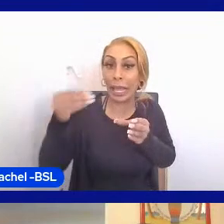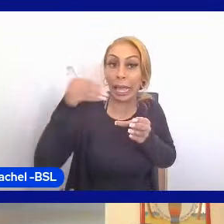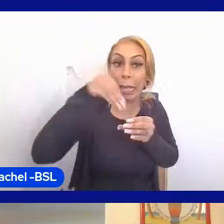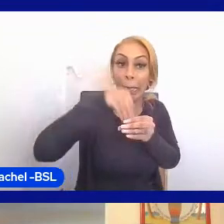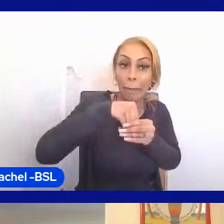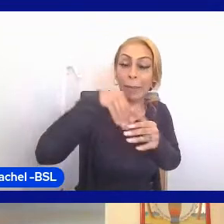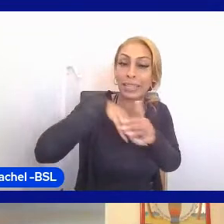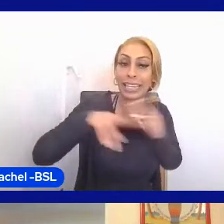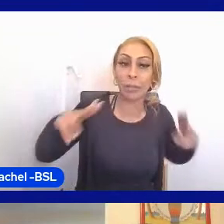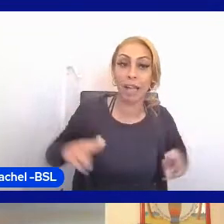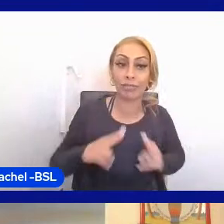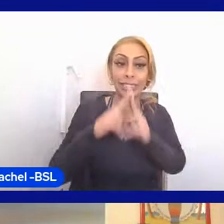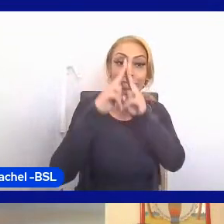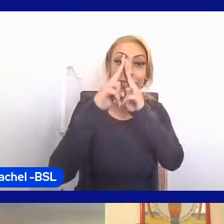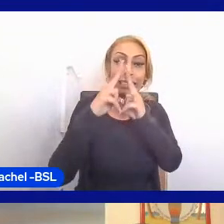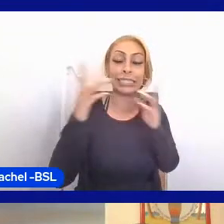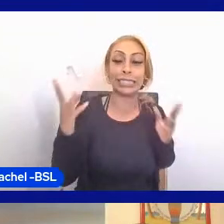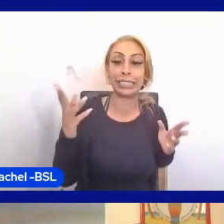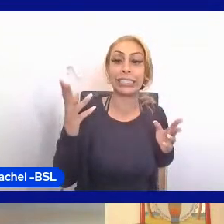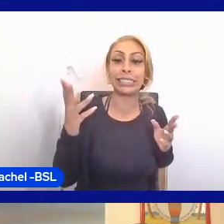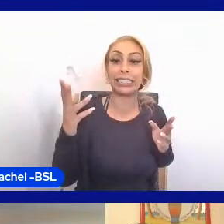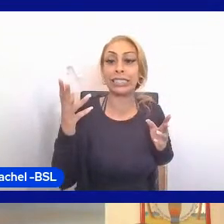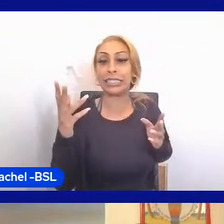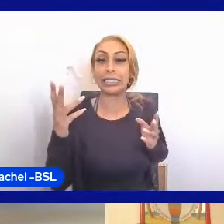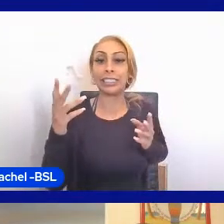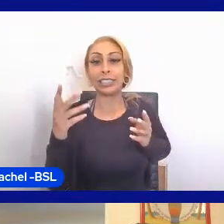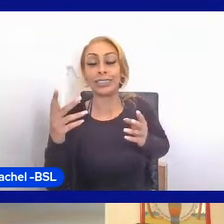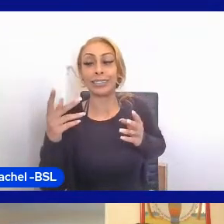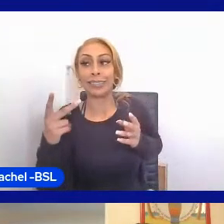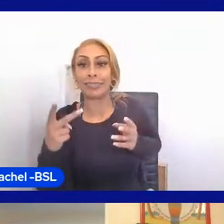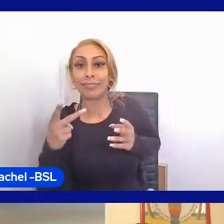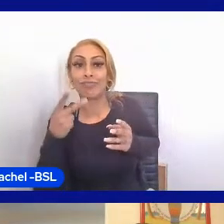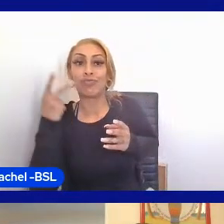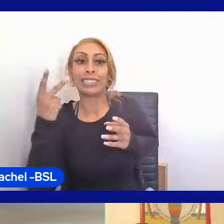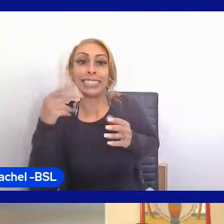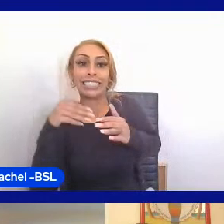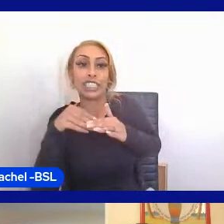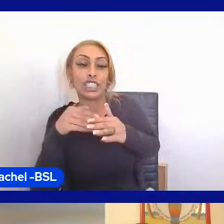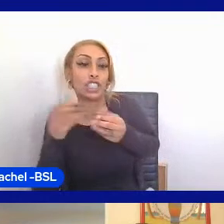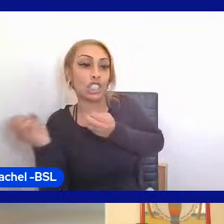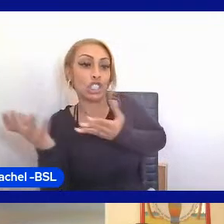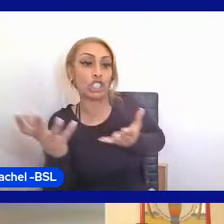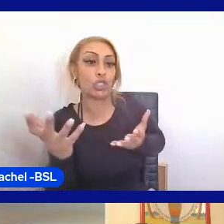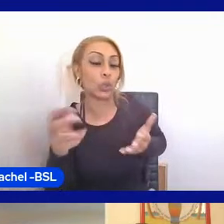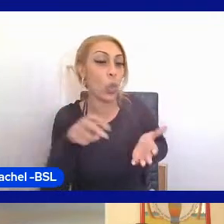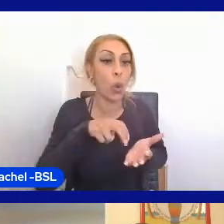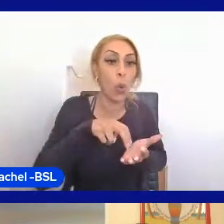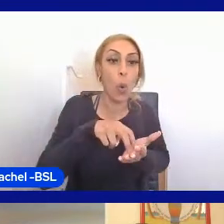I think there is a plan to implement it in Paris, but is very much about introducing the